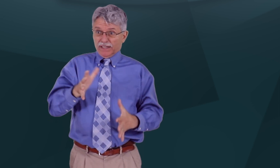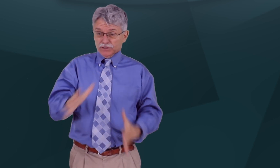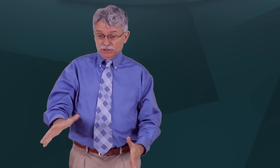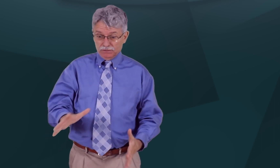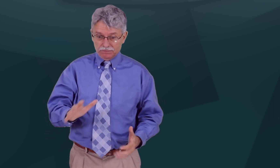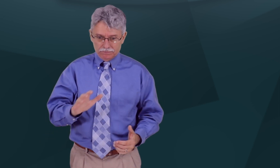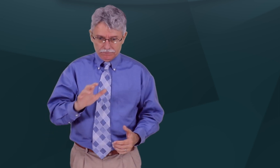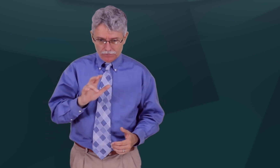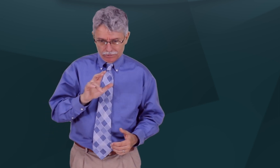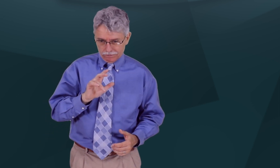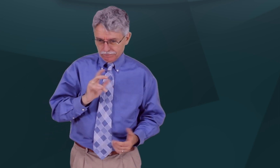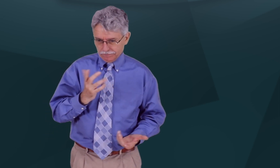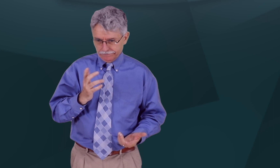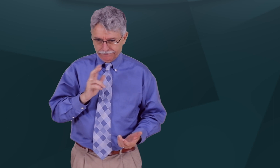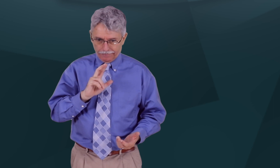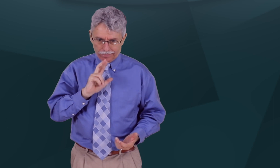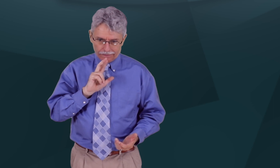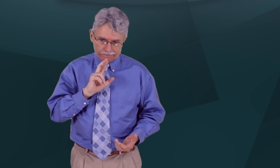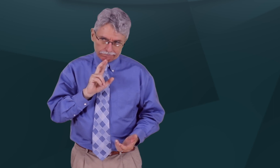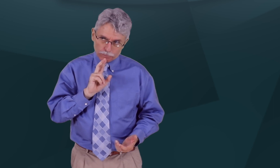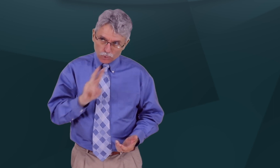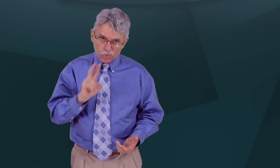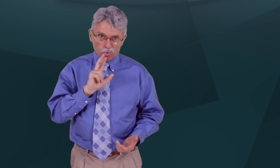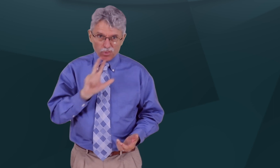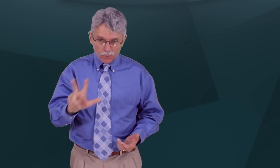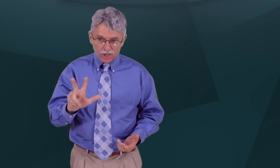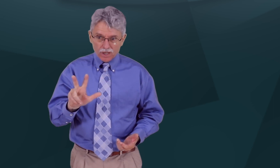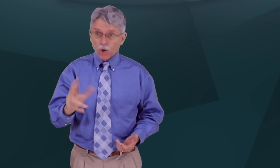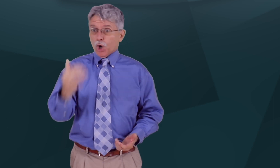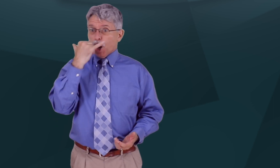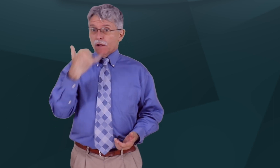my grandchildren who are what -- two and three -- call me.